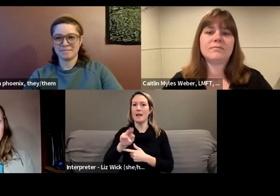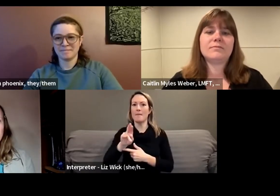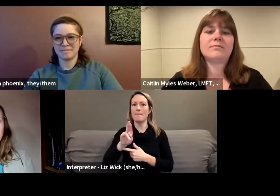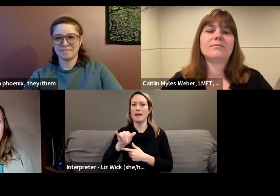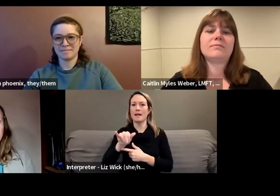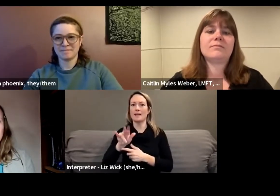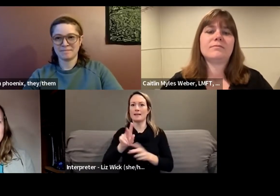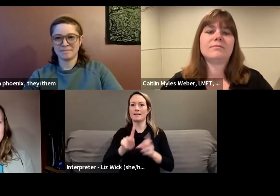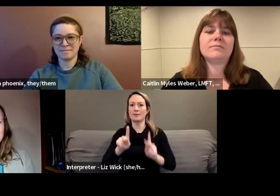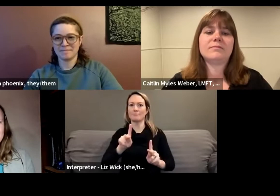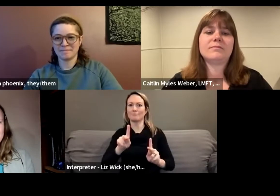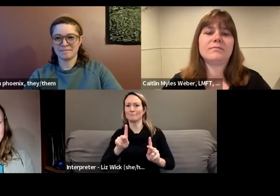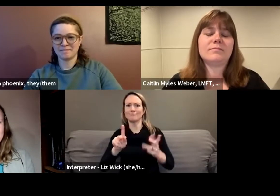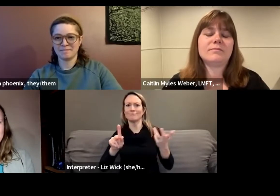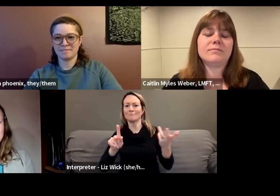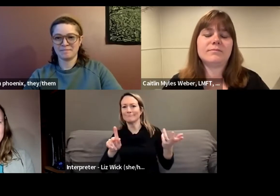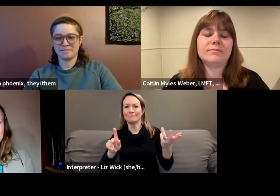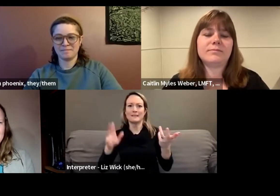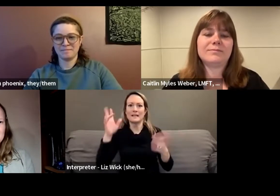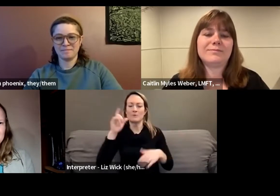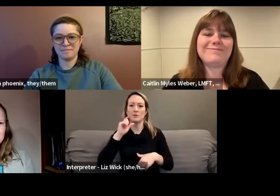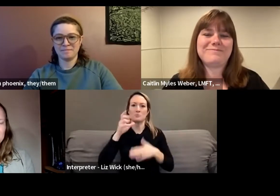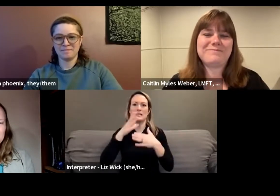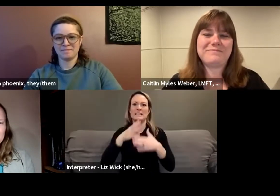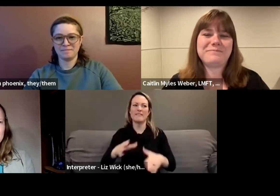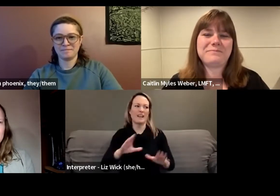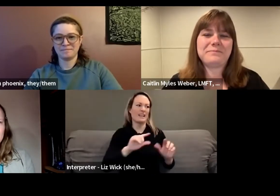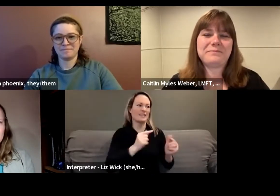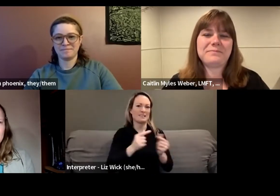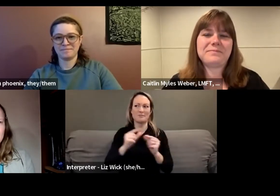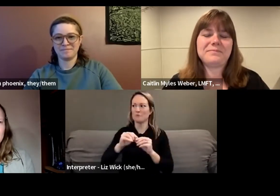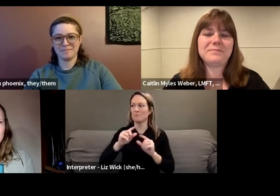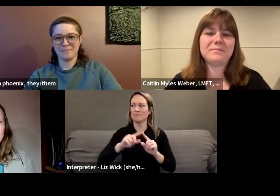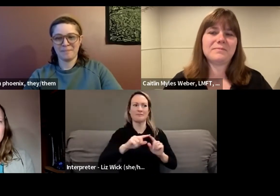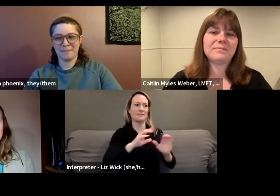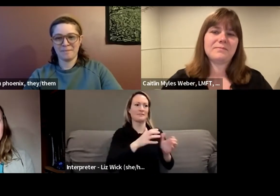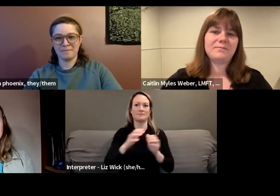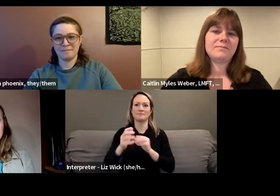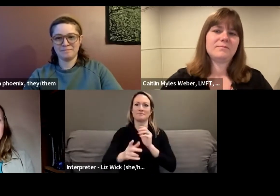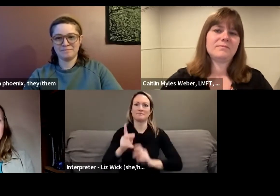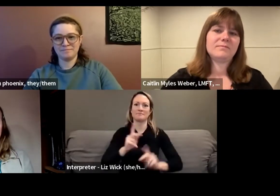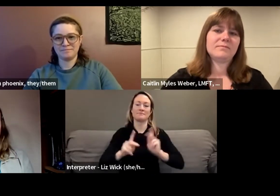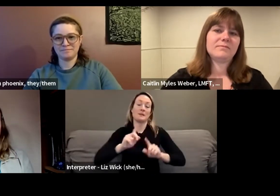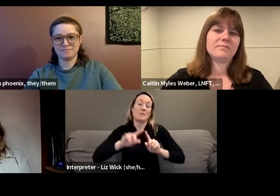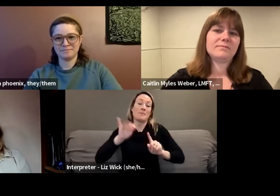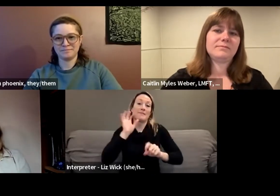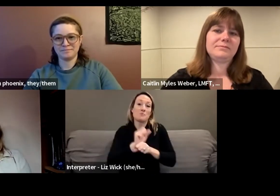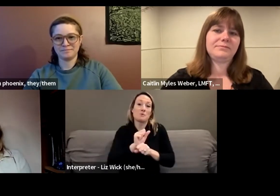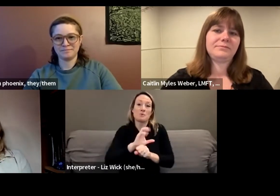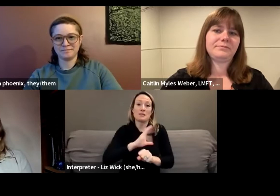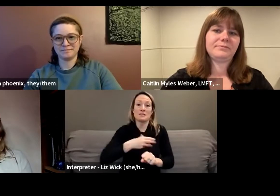is like, you know, why should we divide the world into different groups of people? But, you know, if you work with trans people and several of you have mentioned